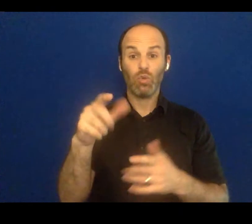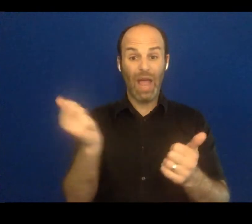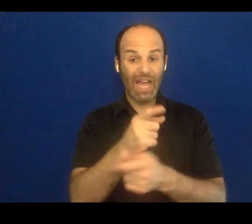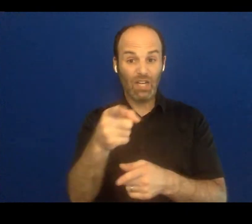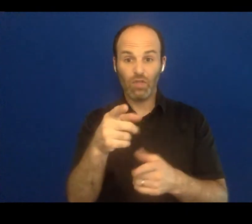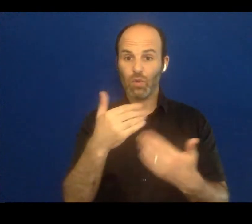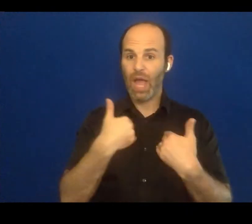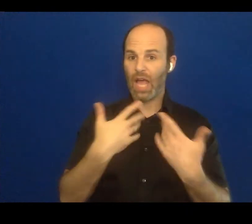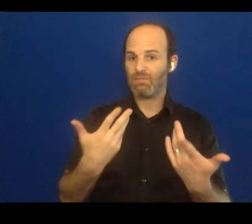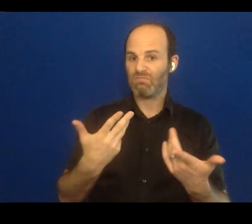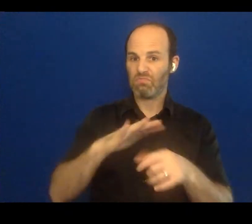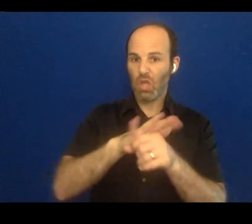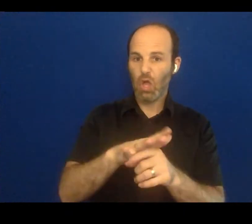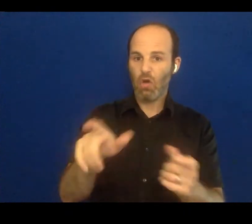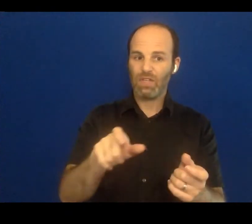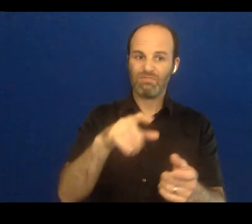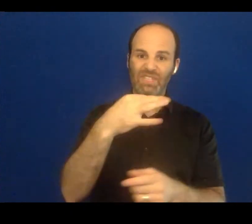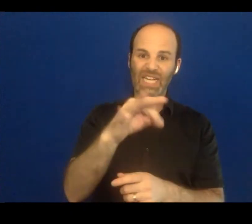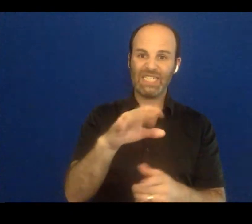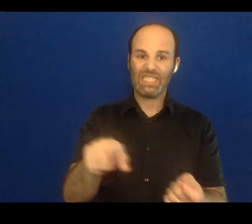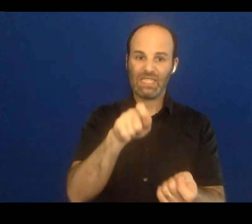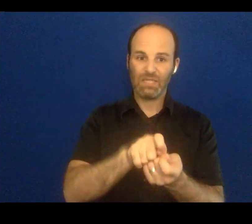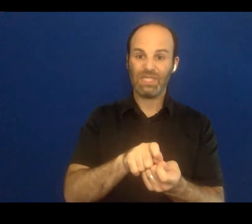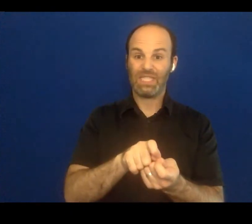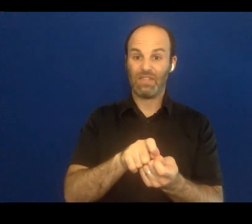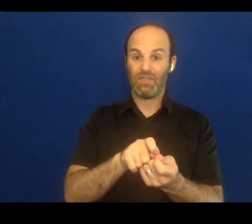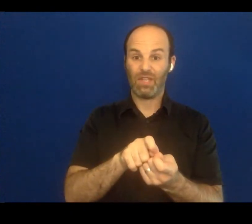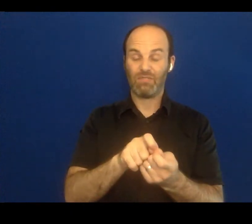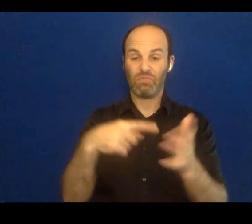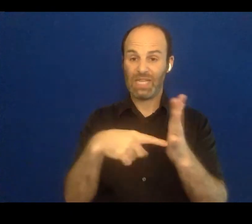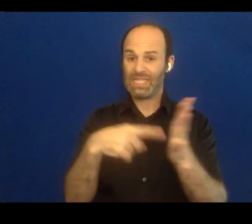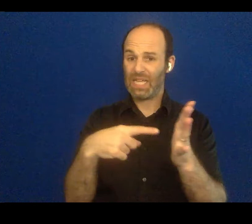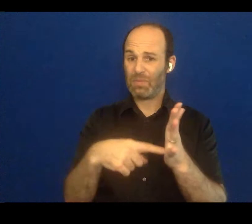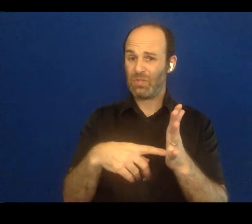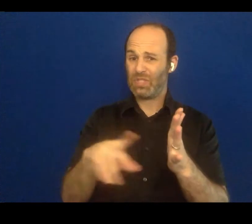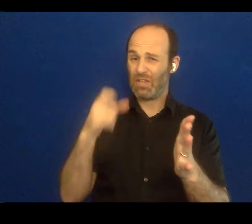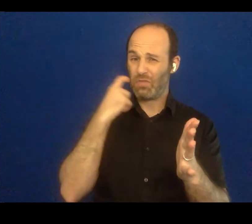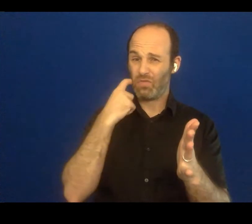COVID-19 OBSERVATIONS WITH